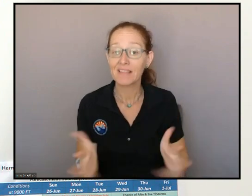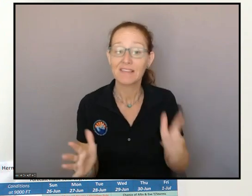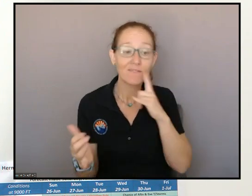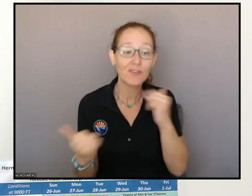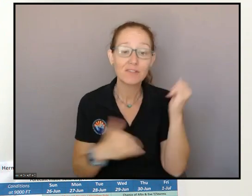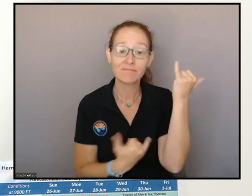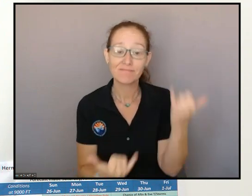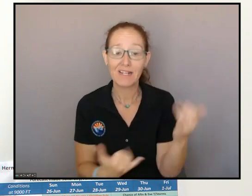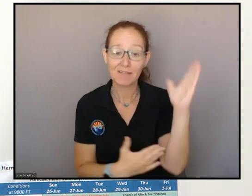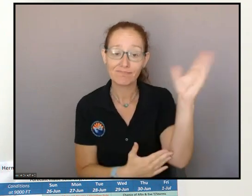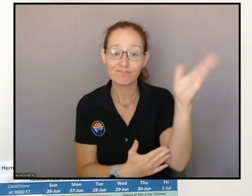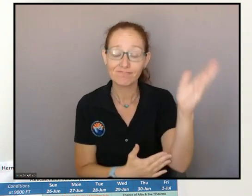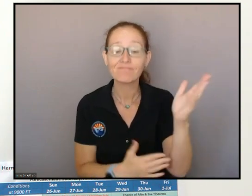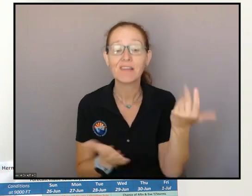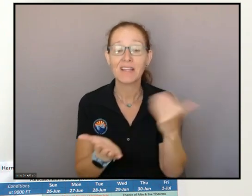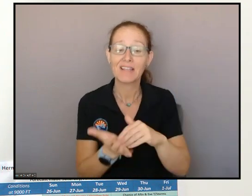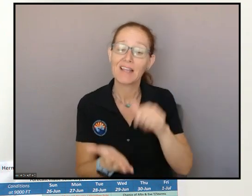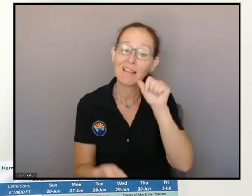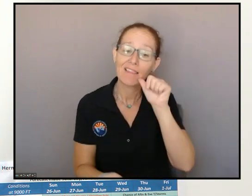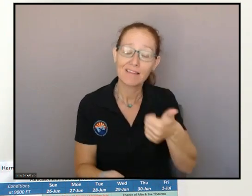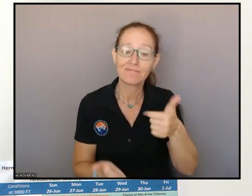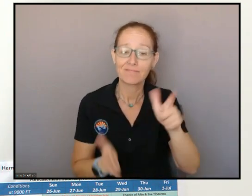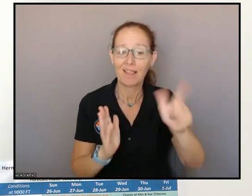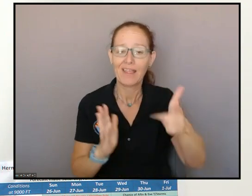talk to you guys later thanks.